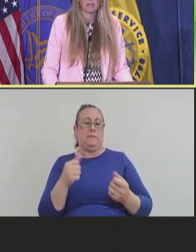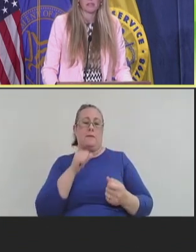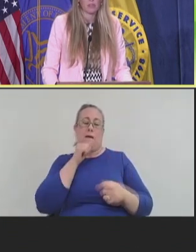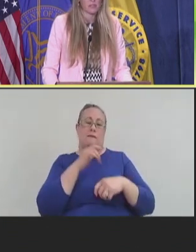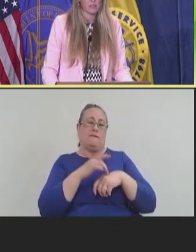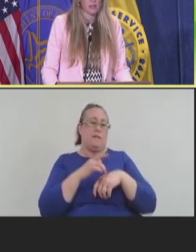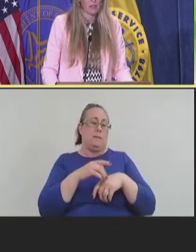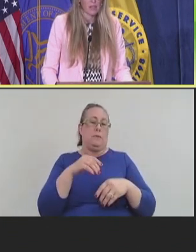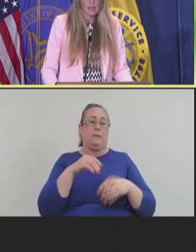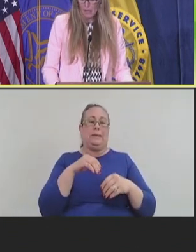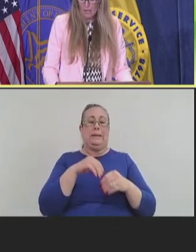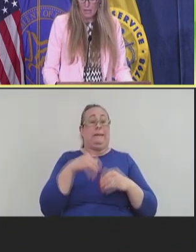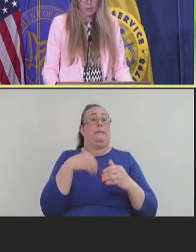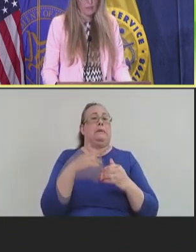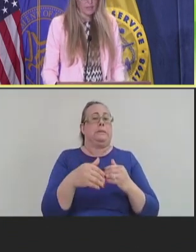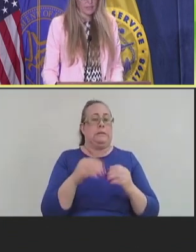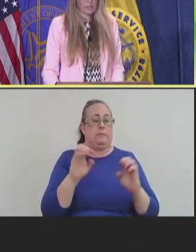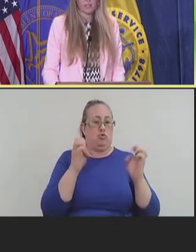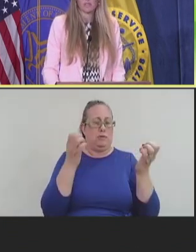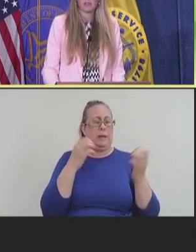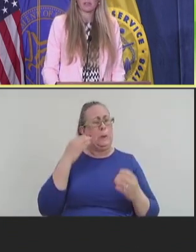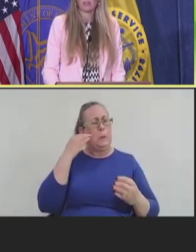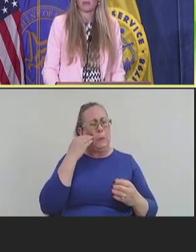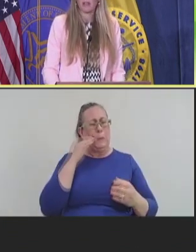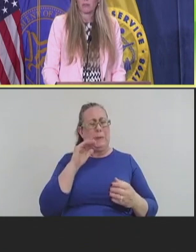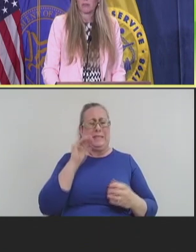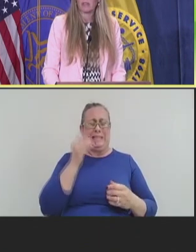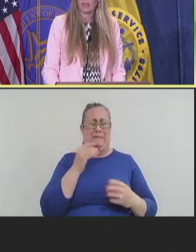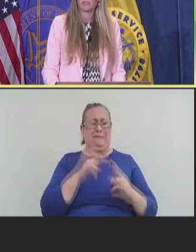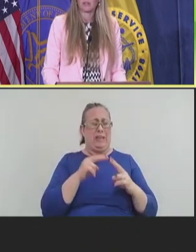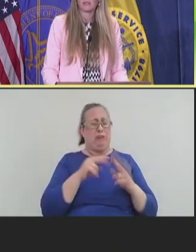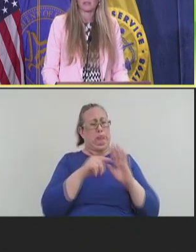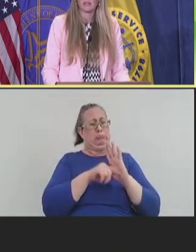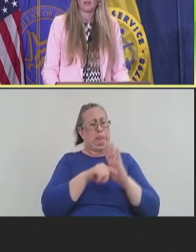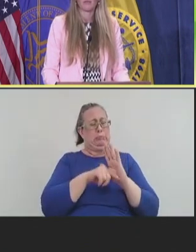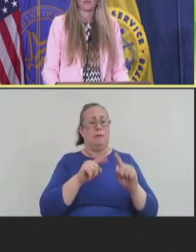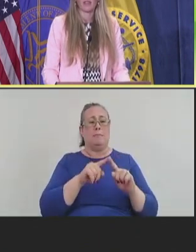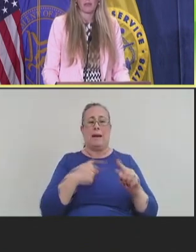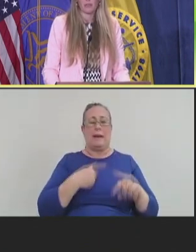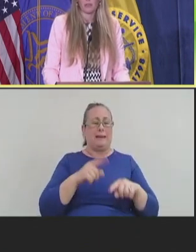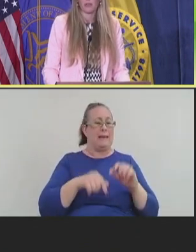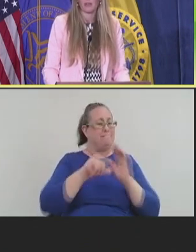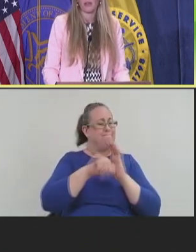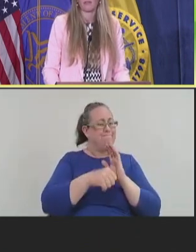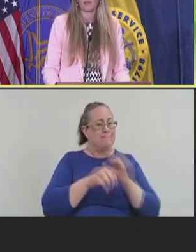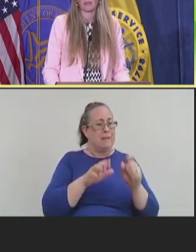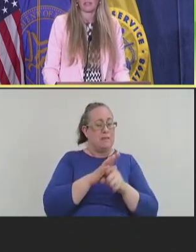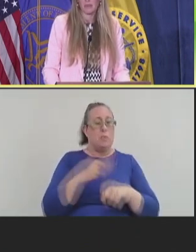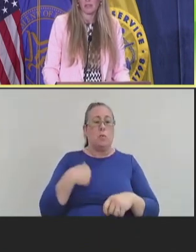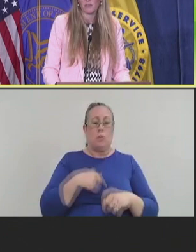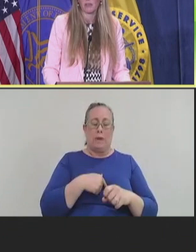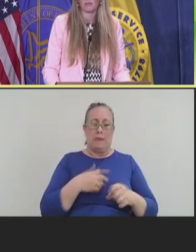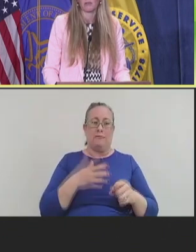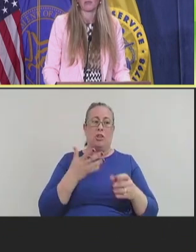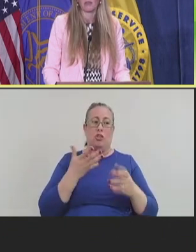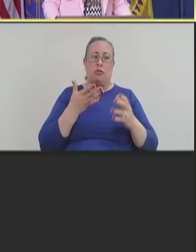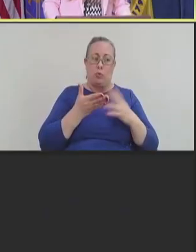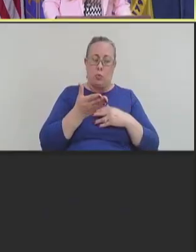emergency. And I know that sounds very doom and gloom, but I really can't stress this enough. We have been through enough epidemics. We've been through enough pandemics to